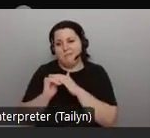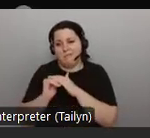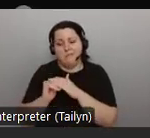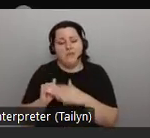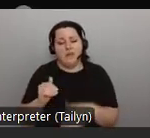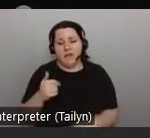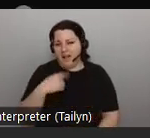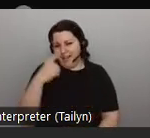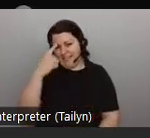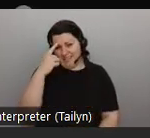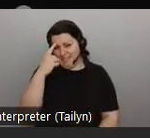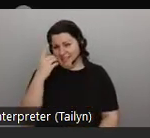a little bit further than that, but most things such as PDFs or HTML only go up to six.